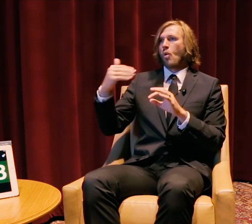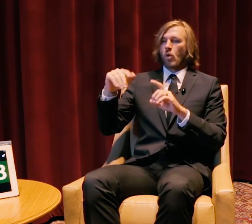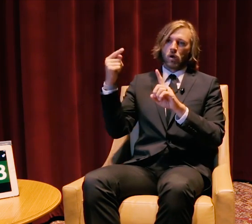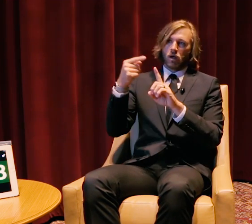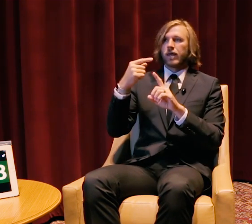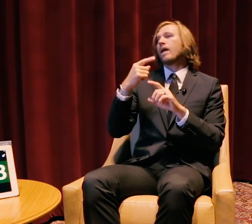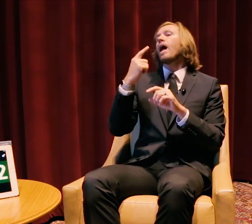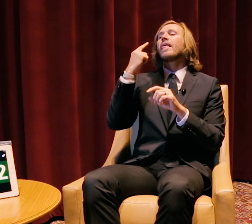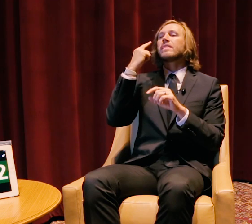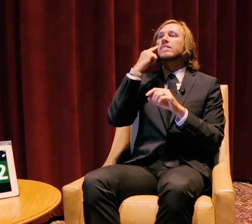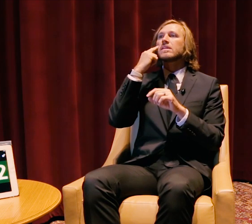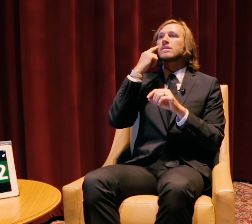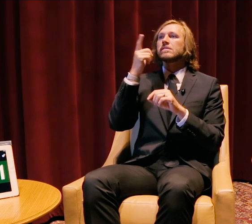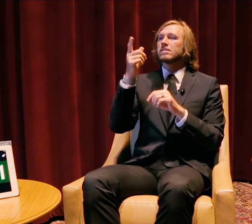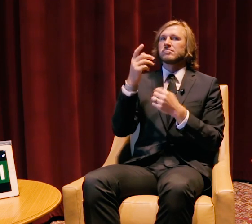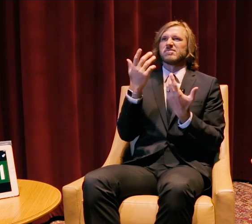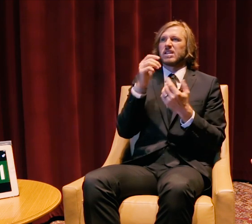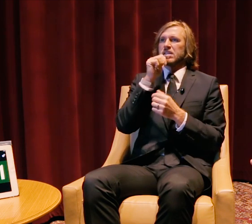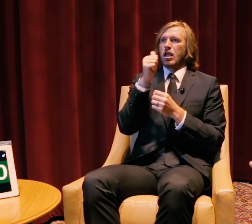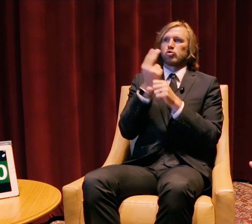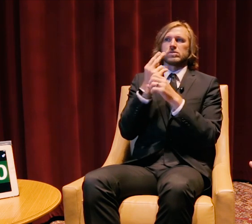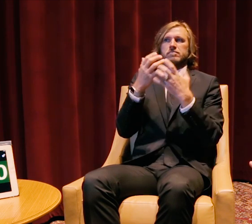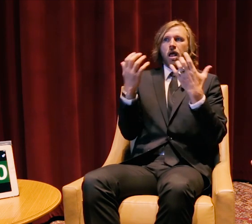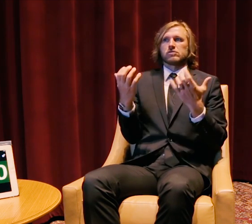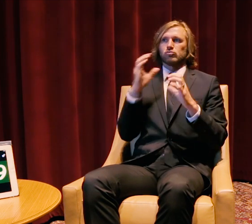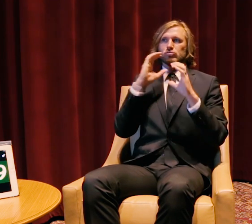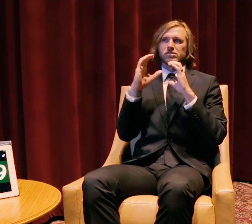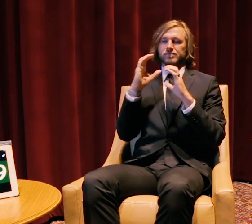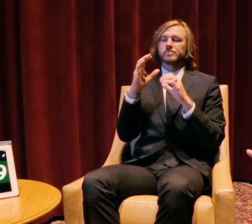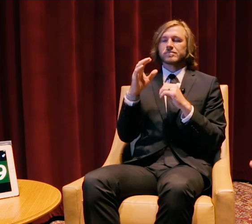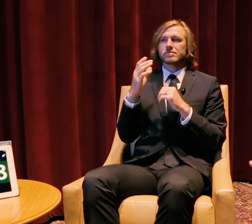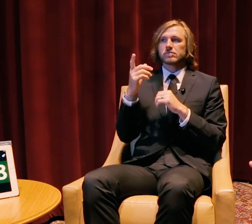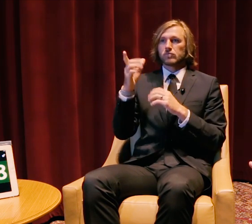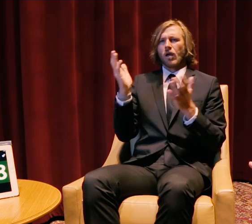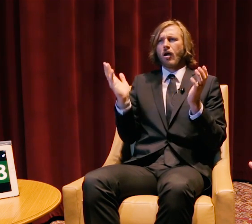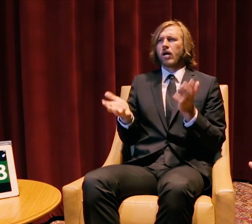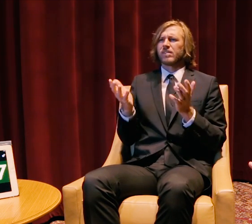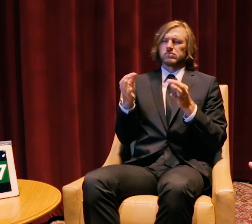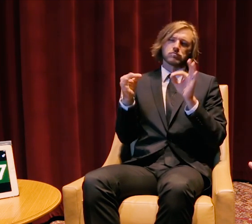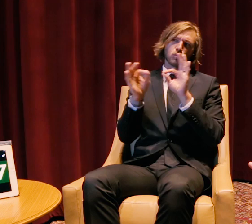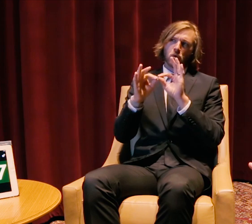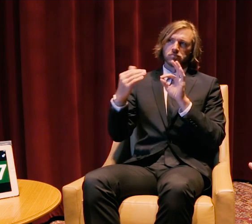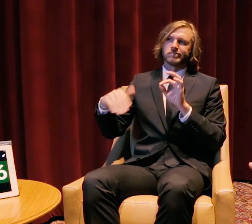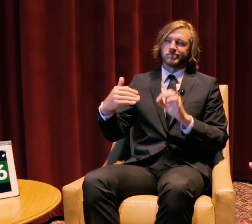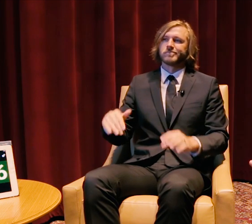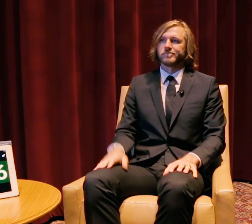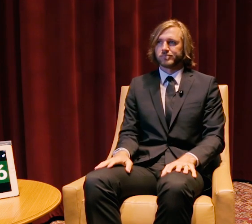In fact, I think it's an underutilized form of communication. Having a conversation.